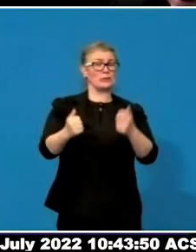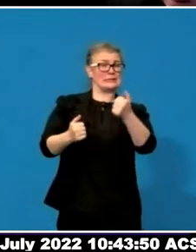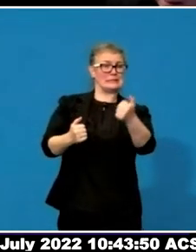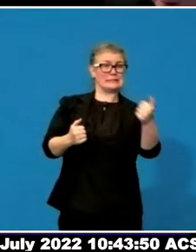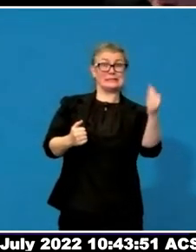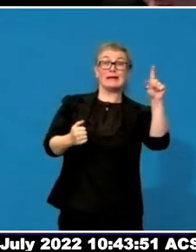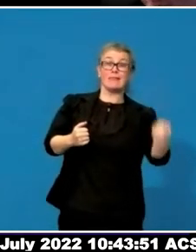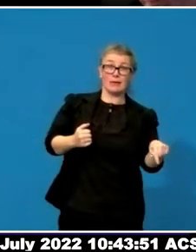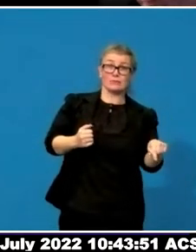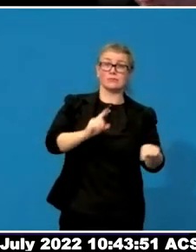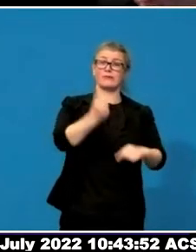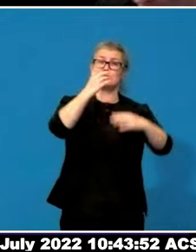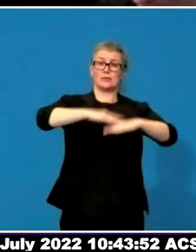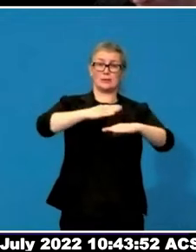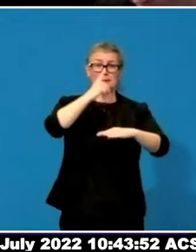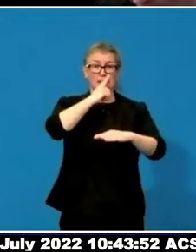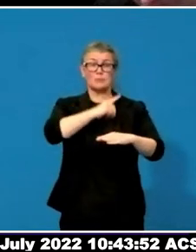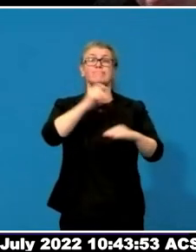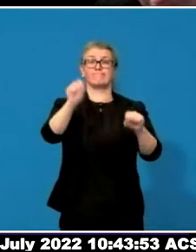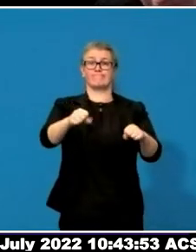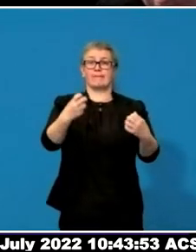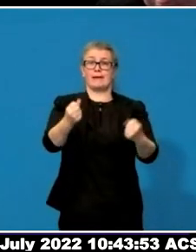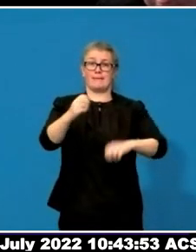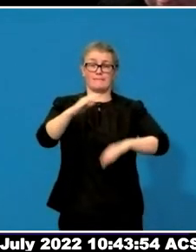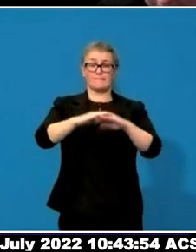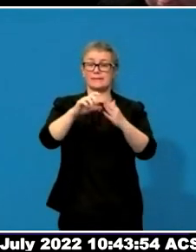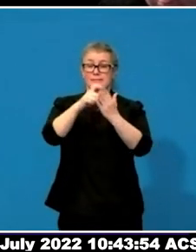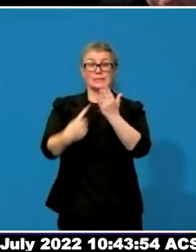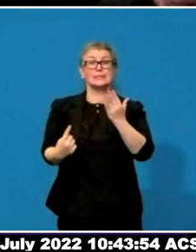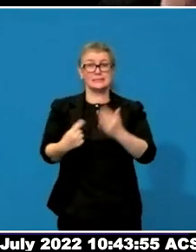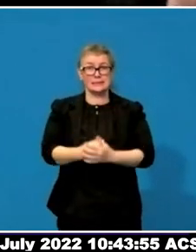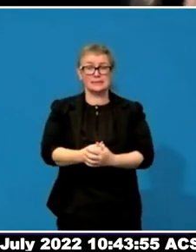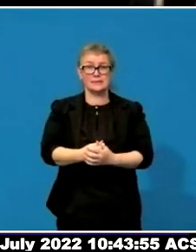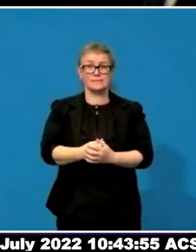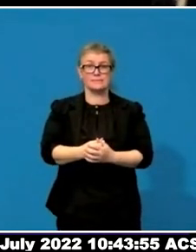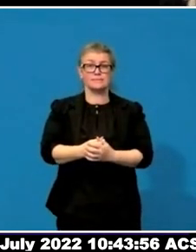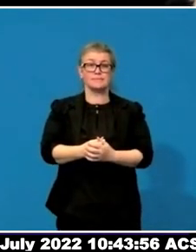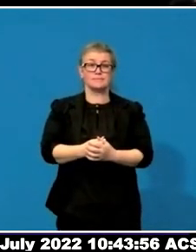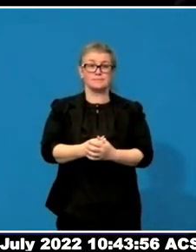Nations people with profound or severe disability, of which 8,600, or approximately